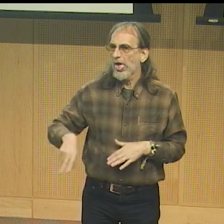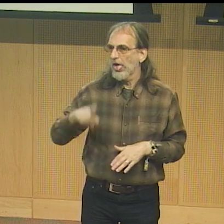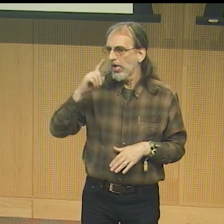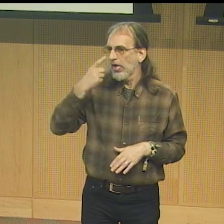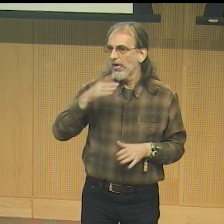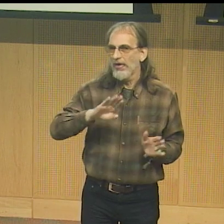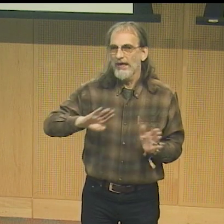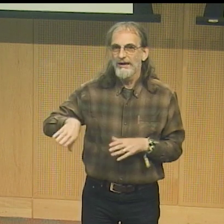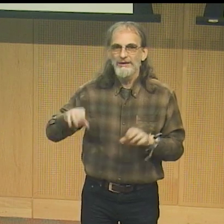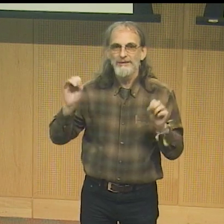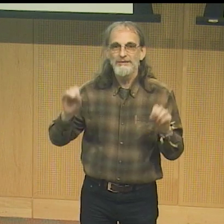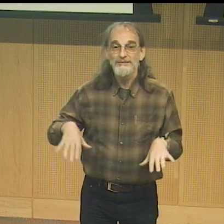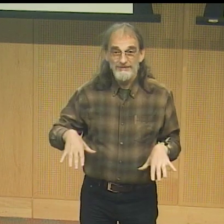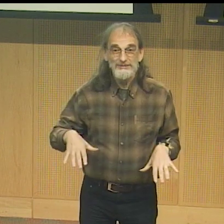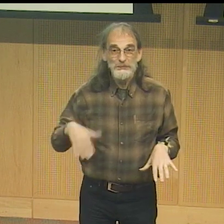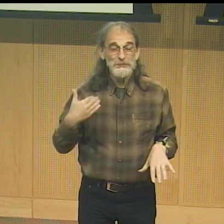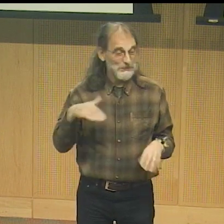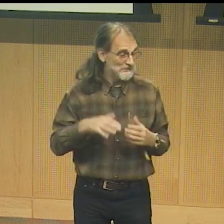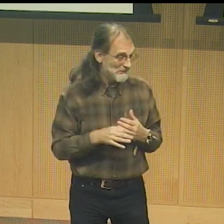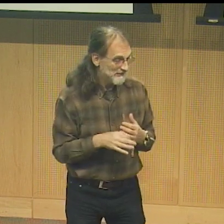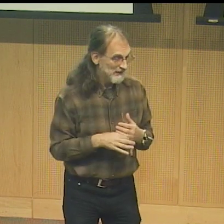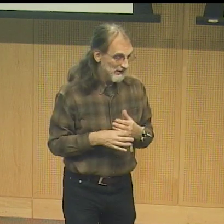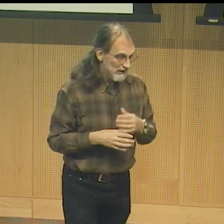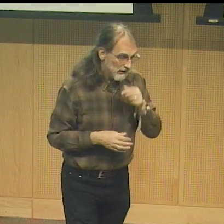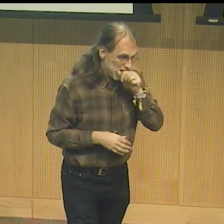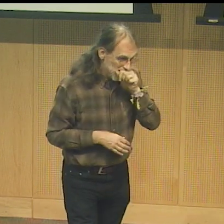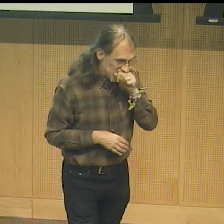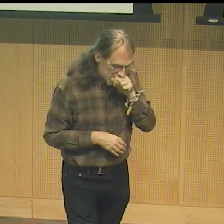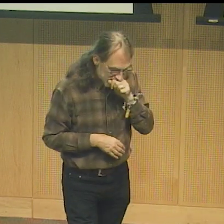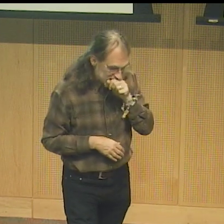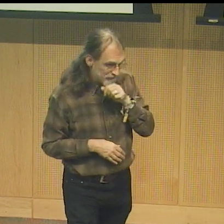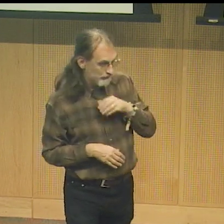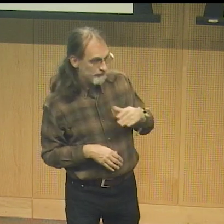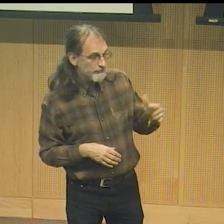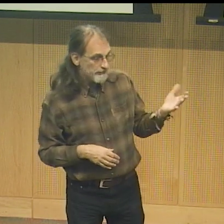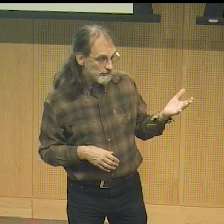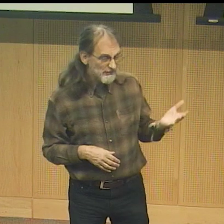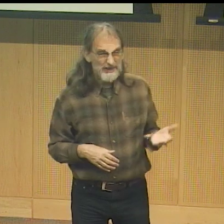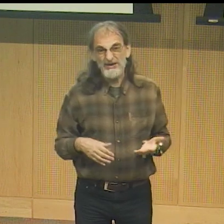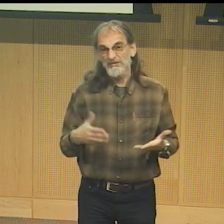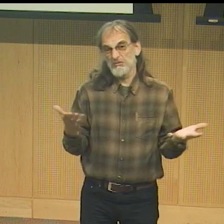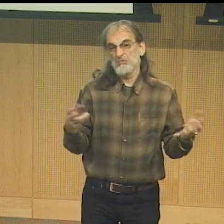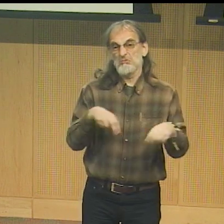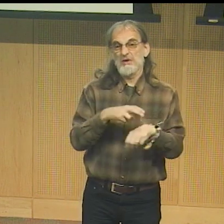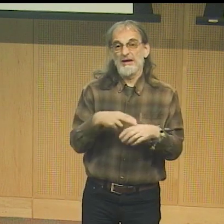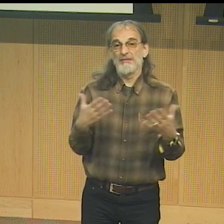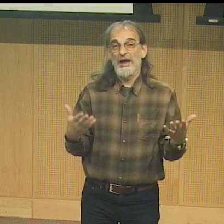But the colonization and the oralization of Deaf communities and schools laid that all to waste.